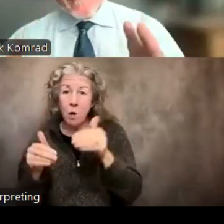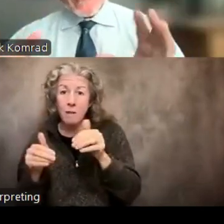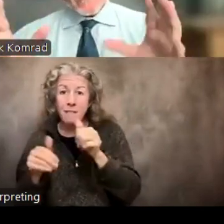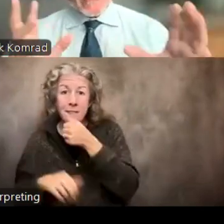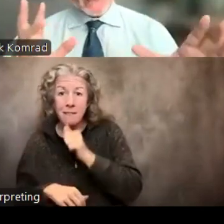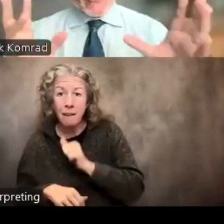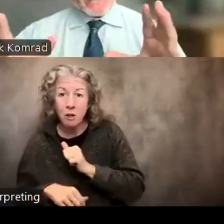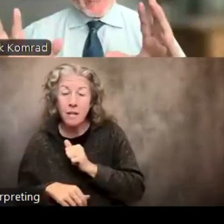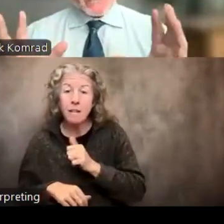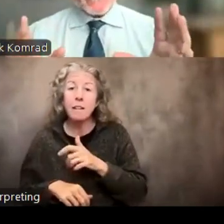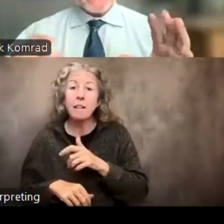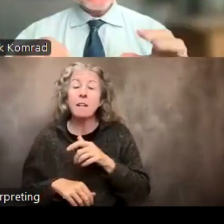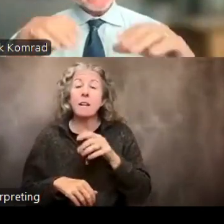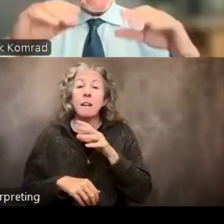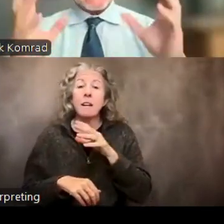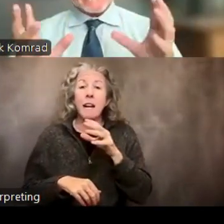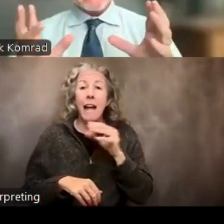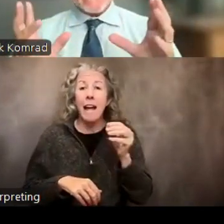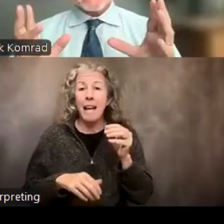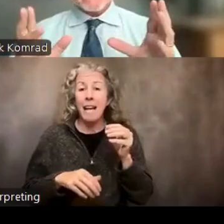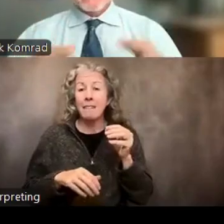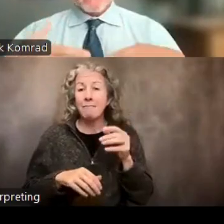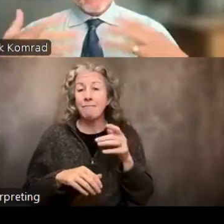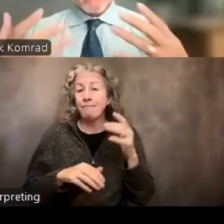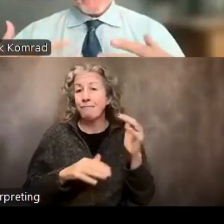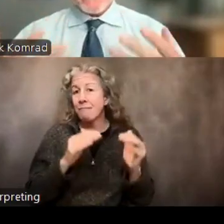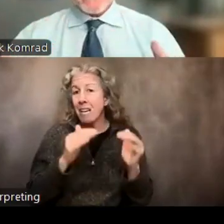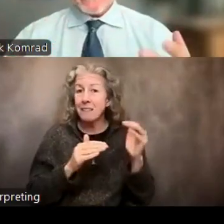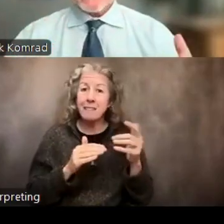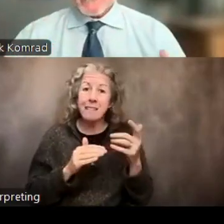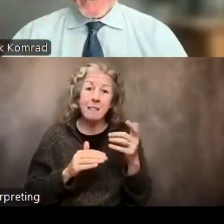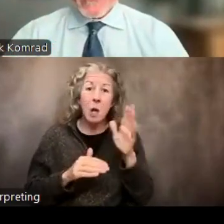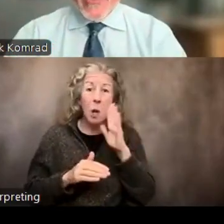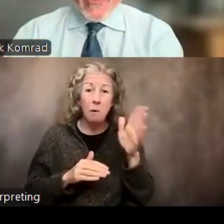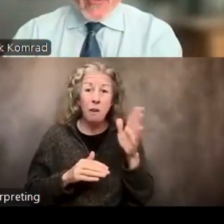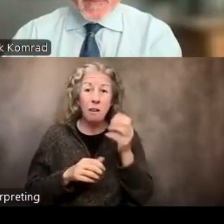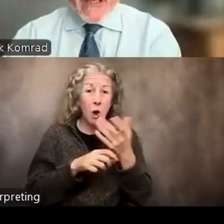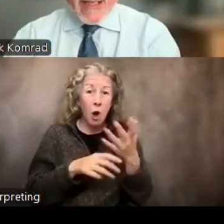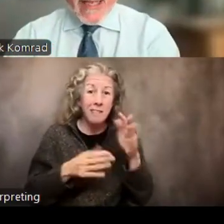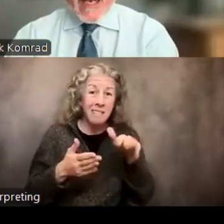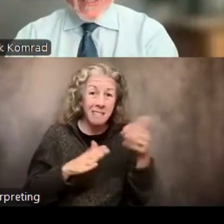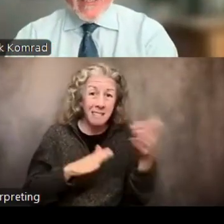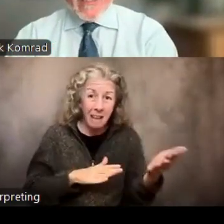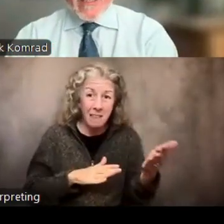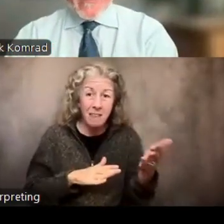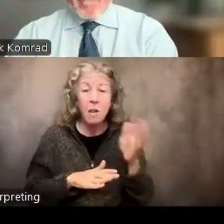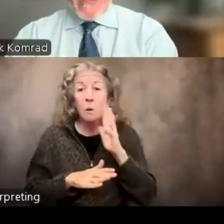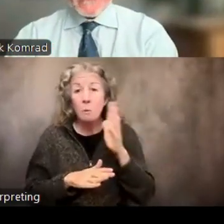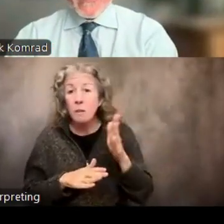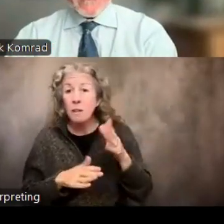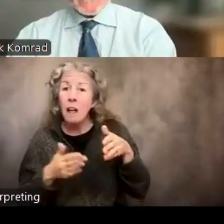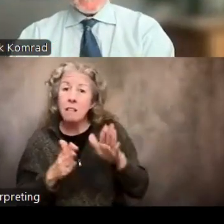focus on terminal illness, in the context of whether or not such procedures would be allowed, they basically decided